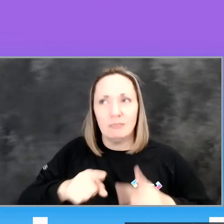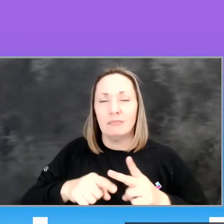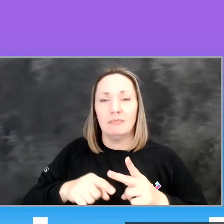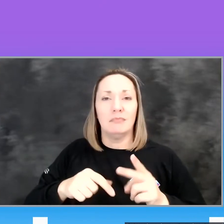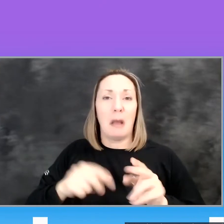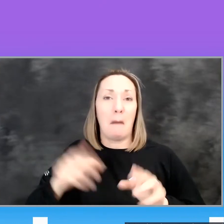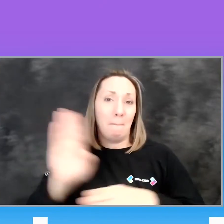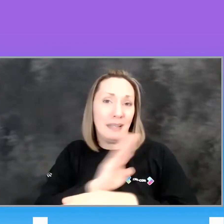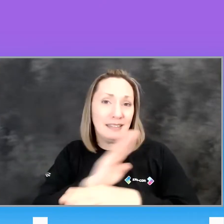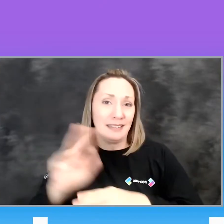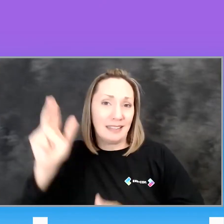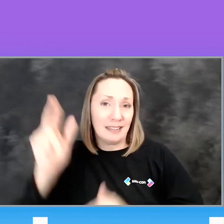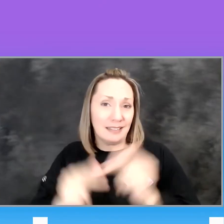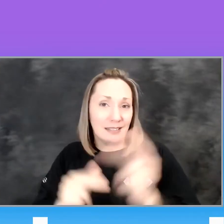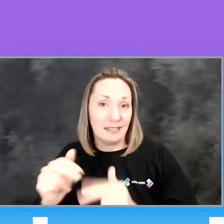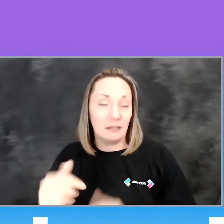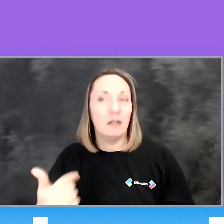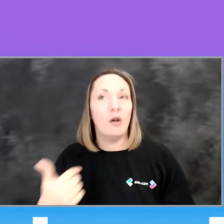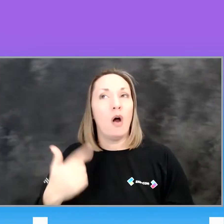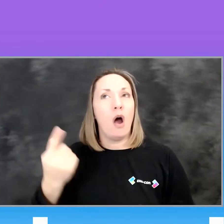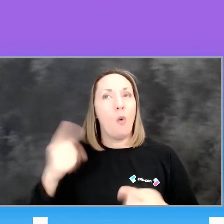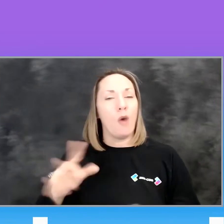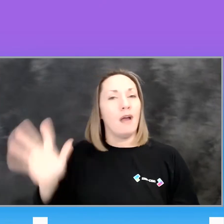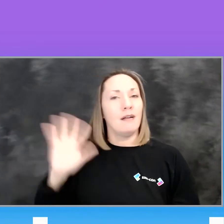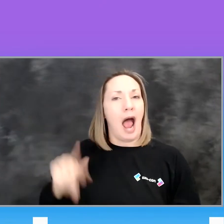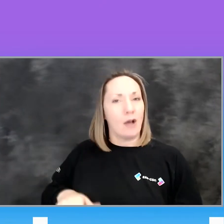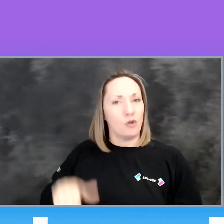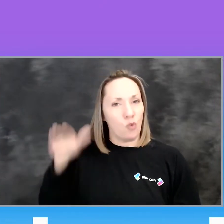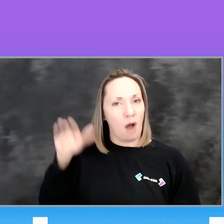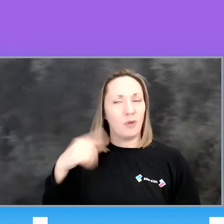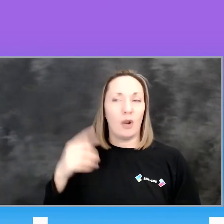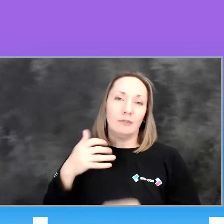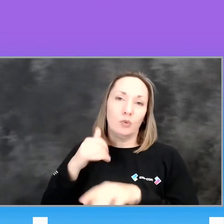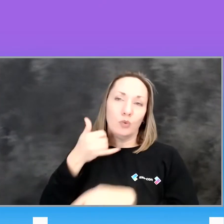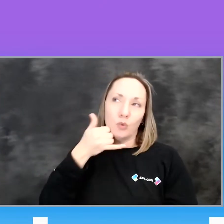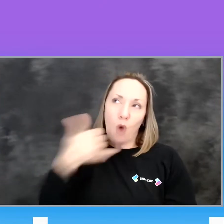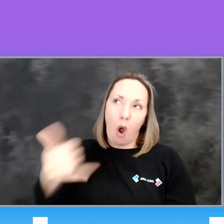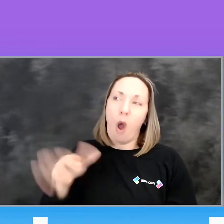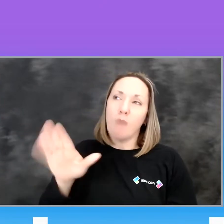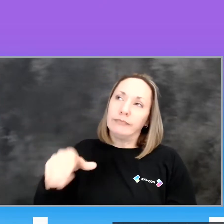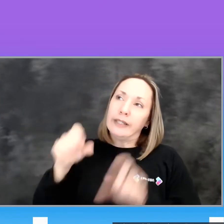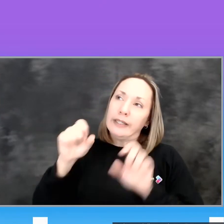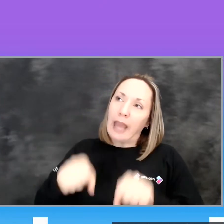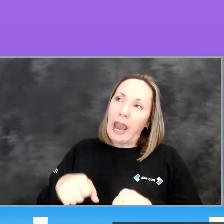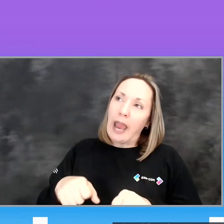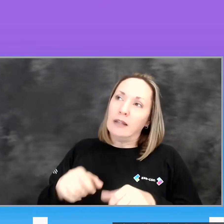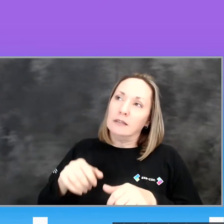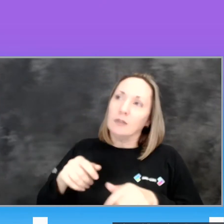accessible. And especially, you know, I grew up, you always had to call and find out whether I